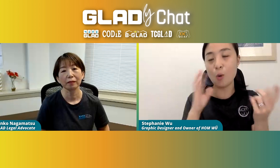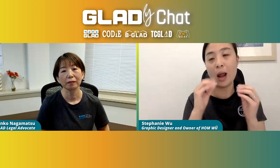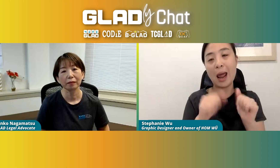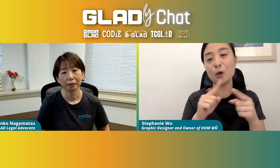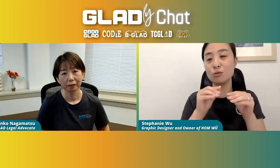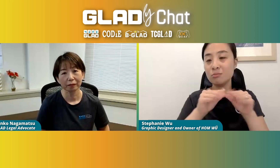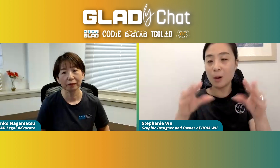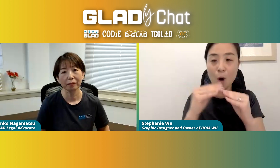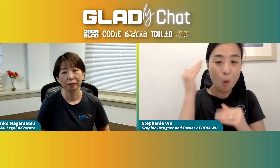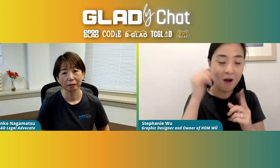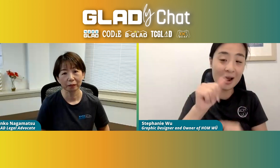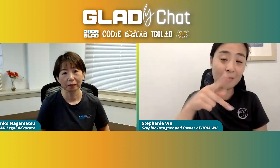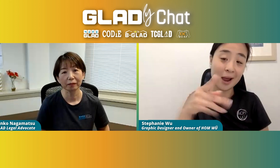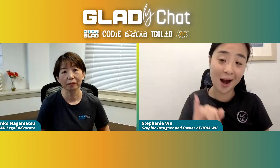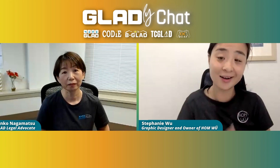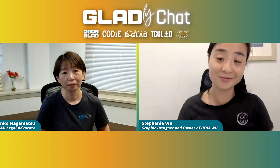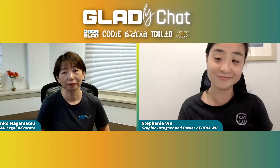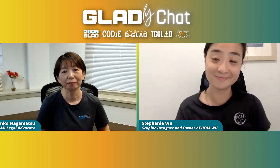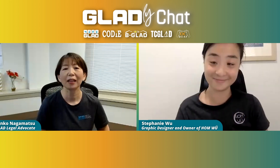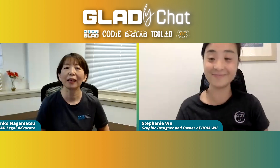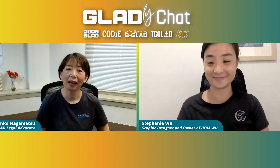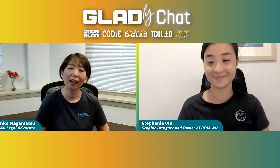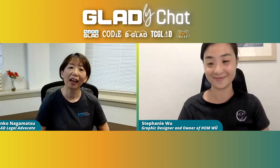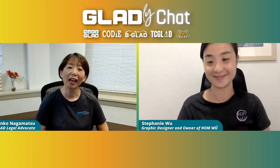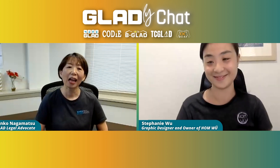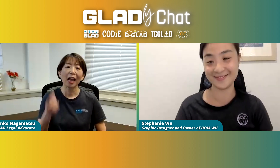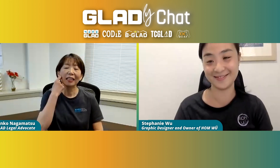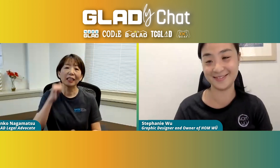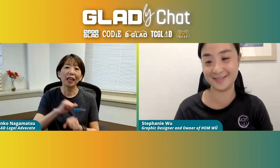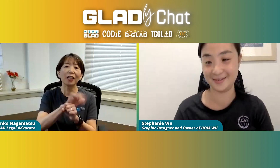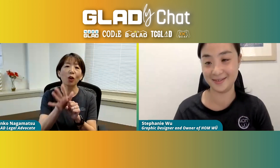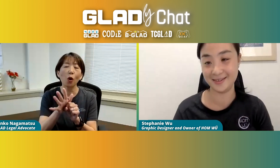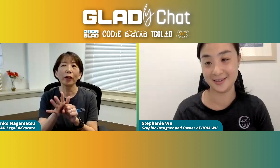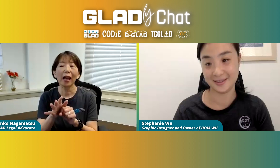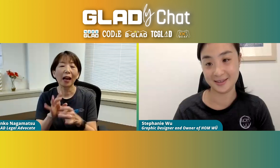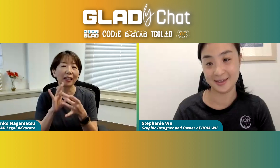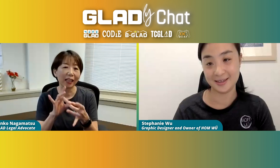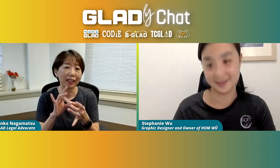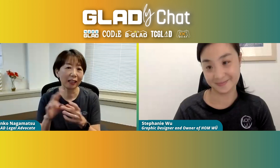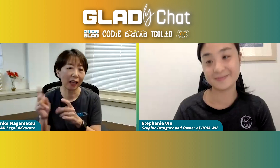We’ll be able to spread more awareness about AAPI. Yes, the recent COVID-related